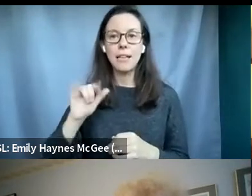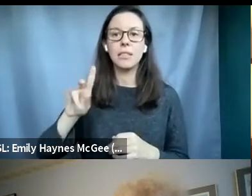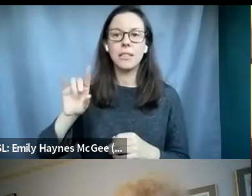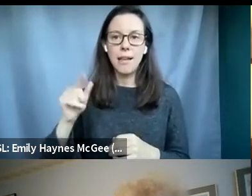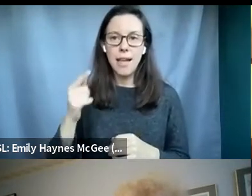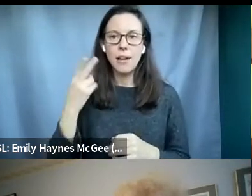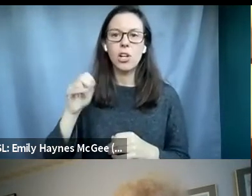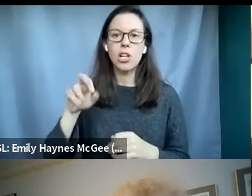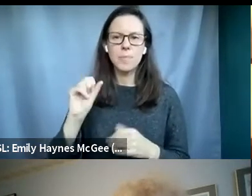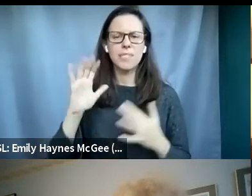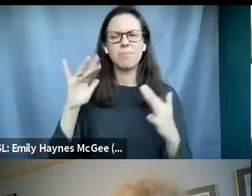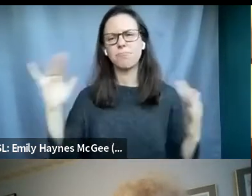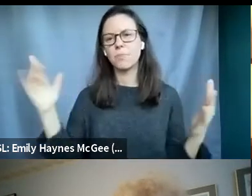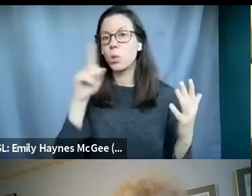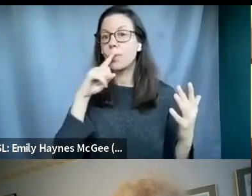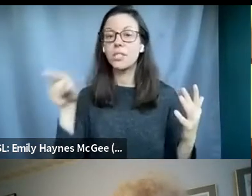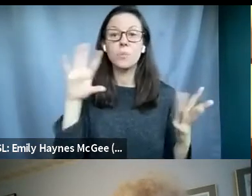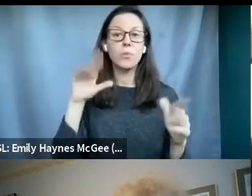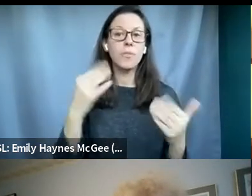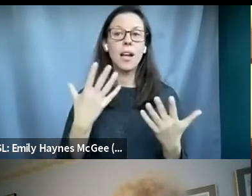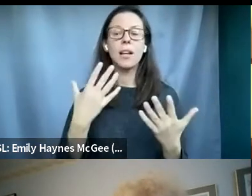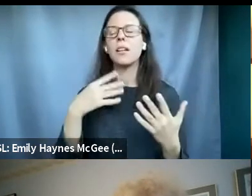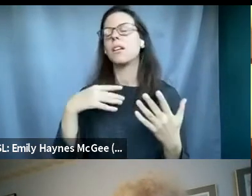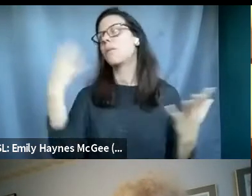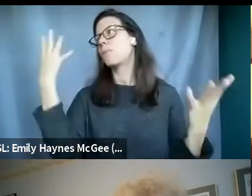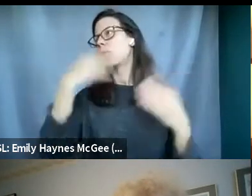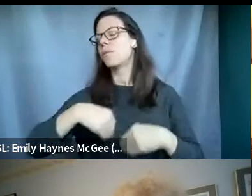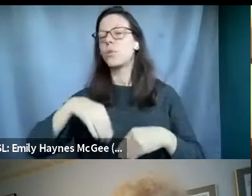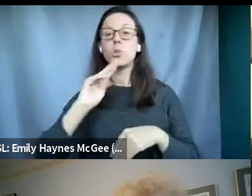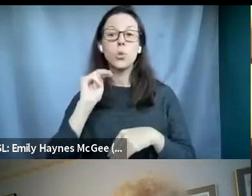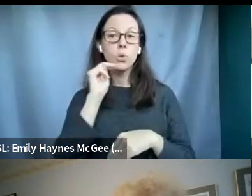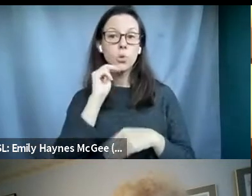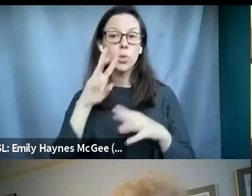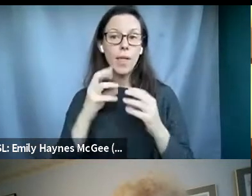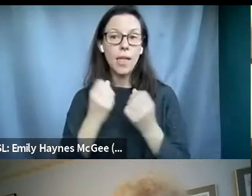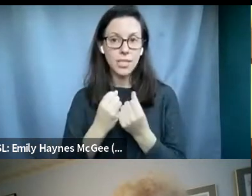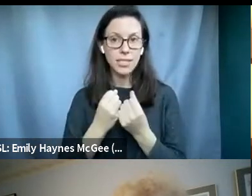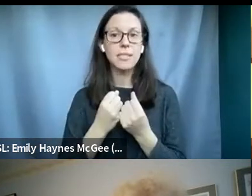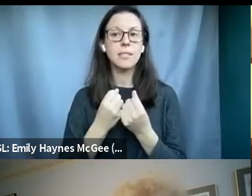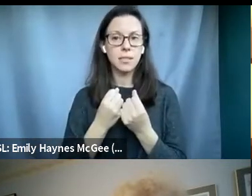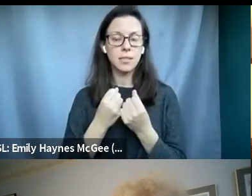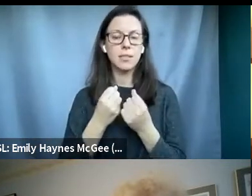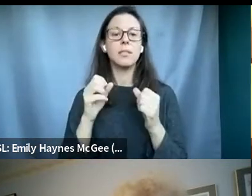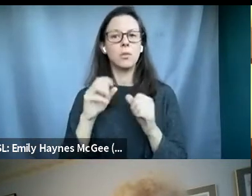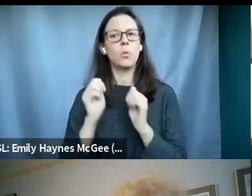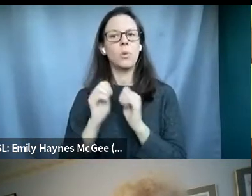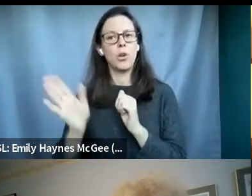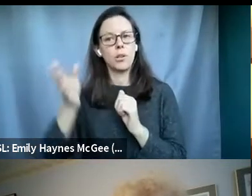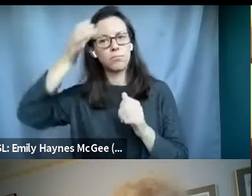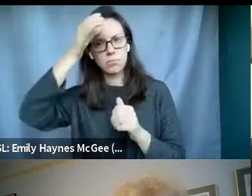she also provided a really beautiful nutrition wellness workshop with her expertise as well.